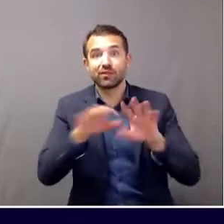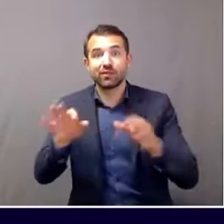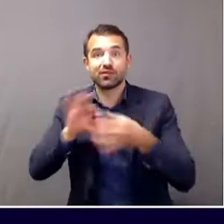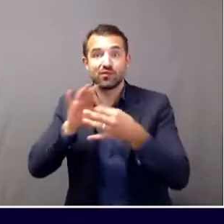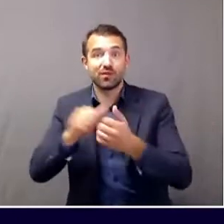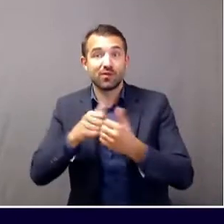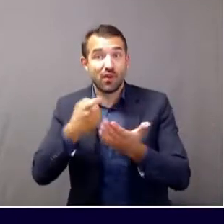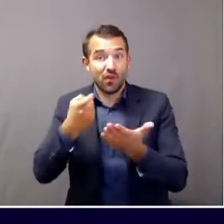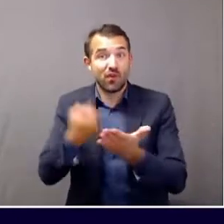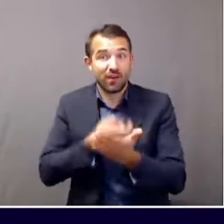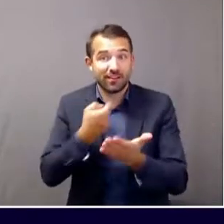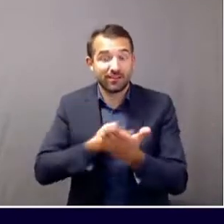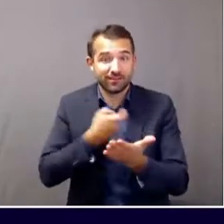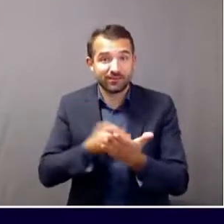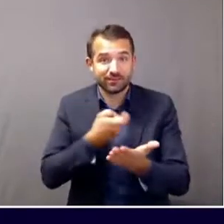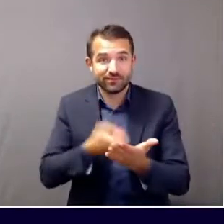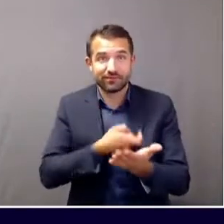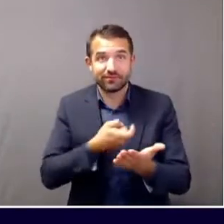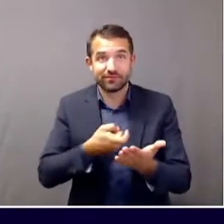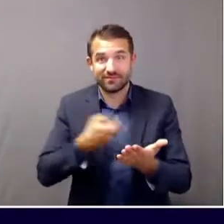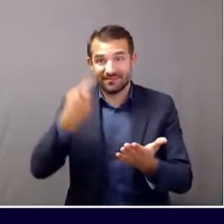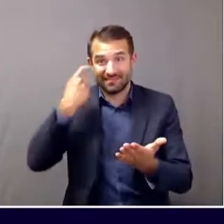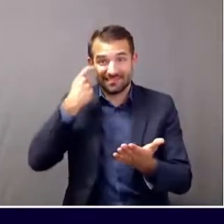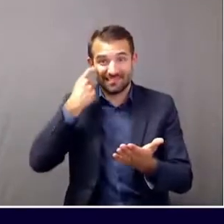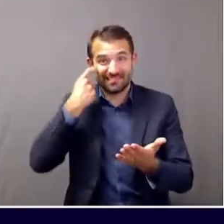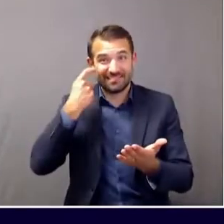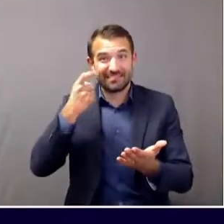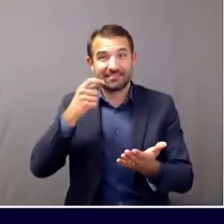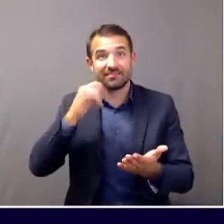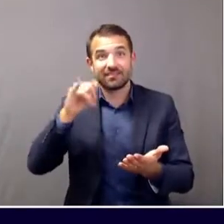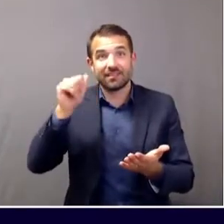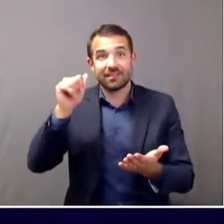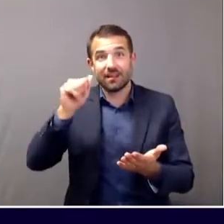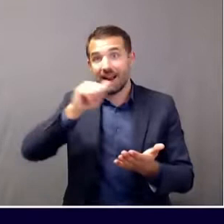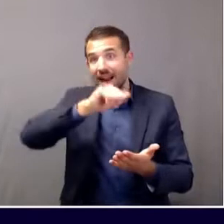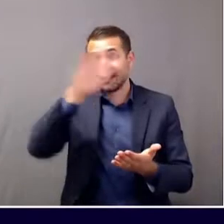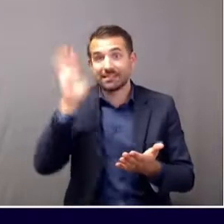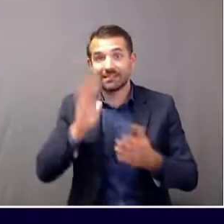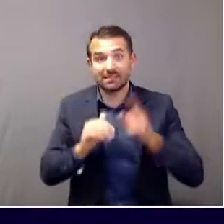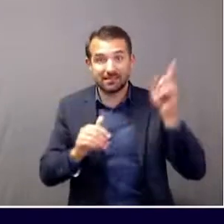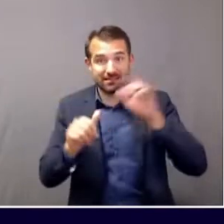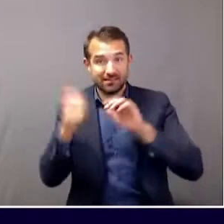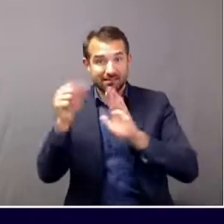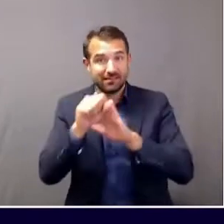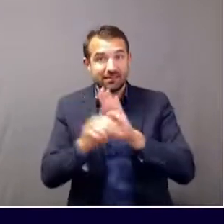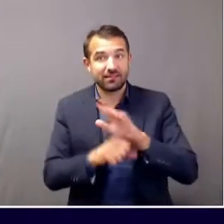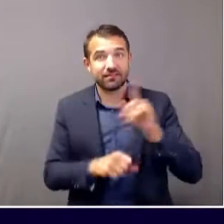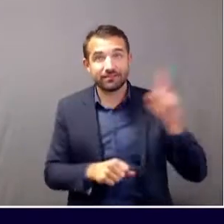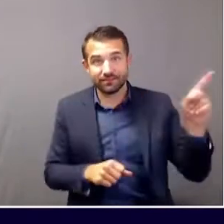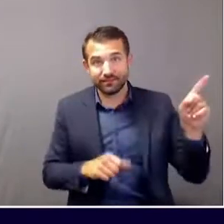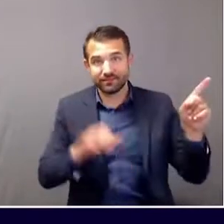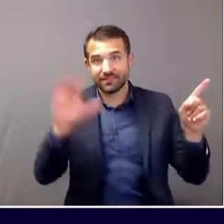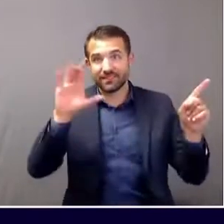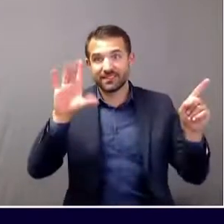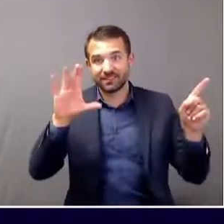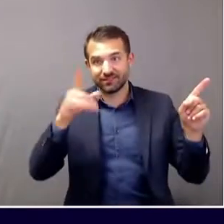not too long ago I spoke with my counterpart in Alaska